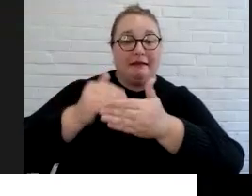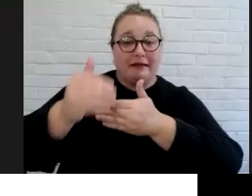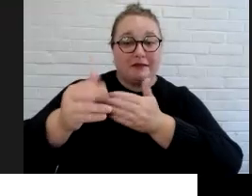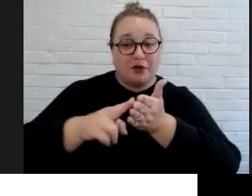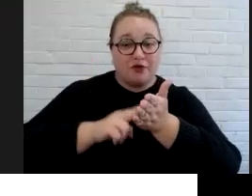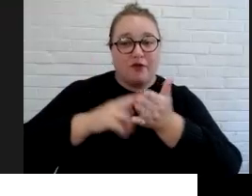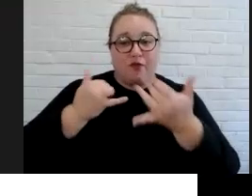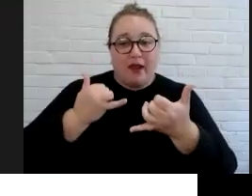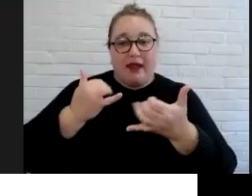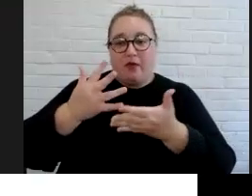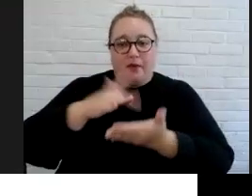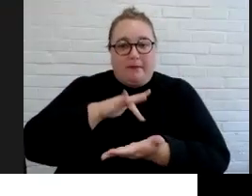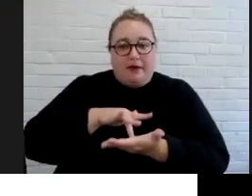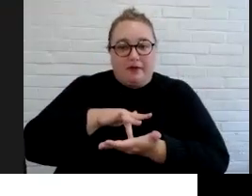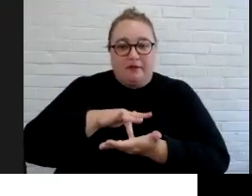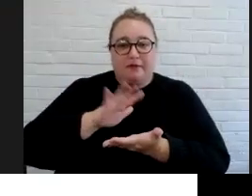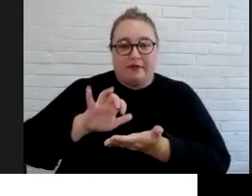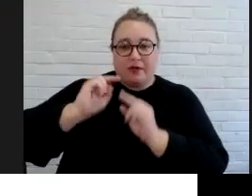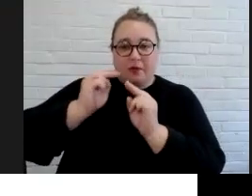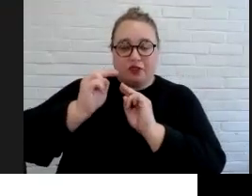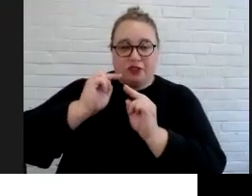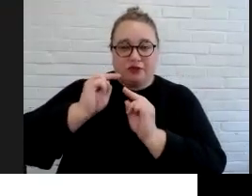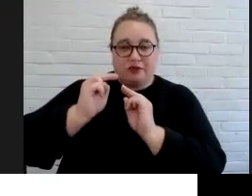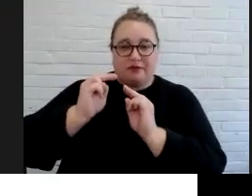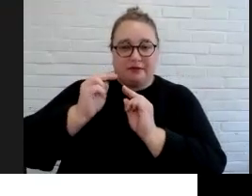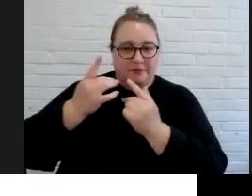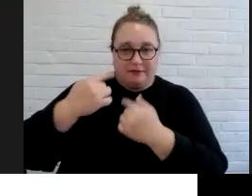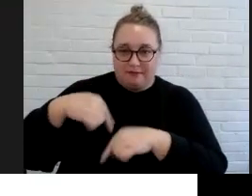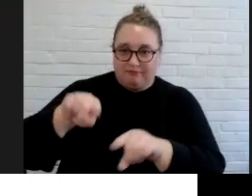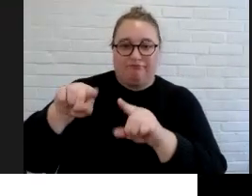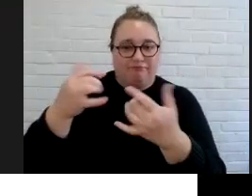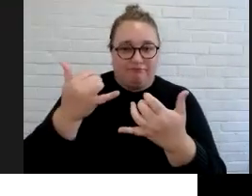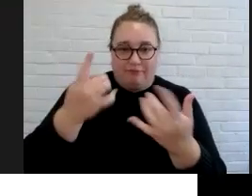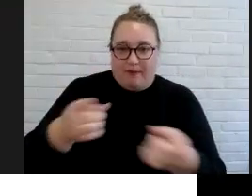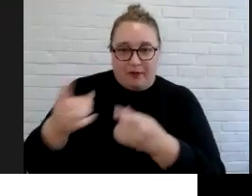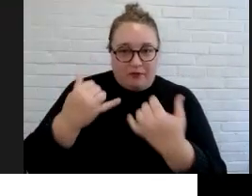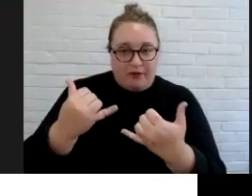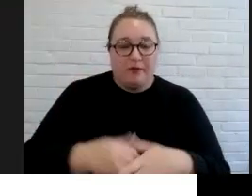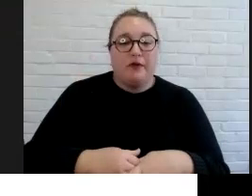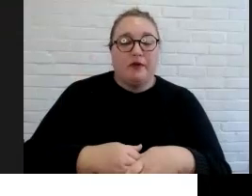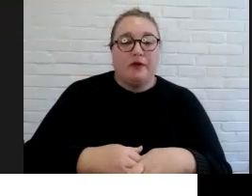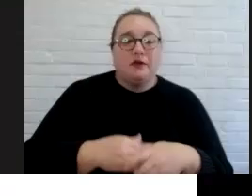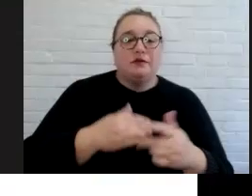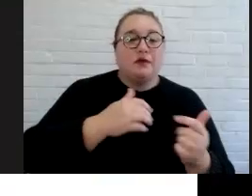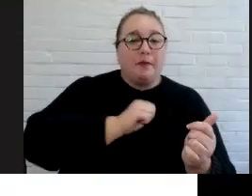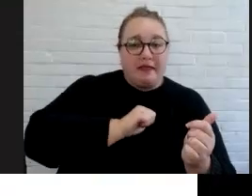One of the things that myself, Sue, all of the instructional designers